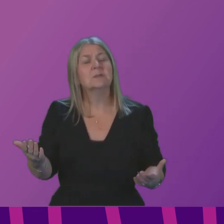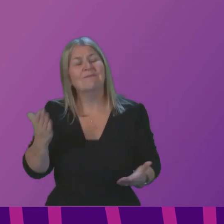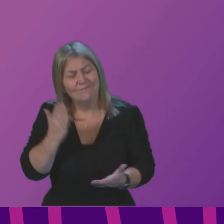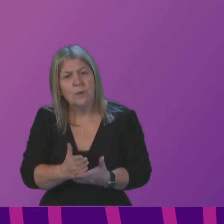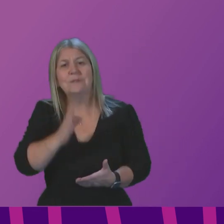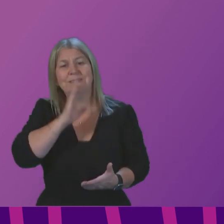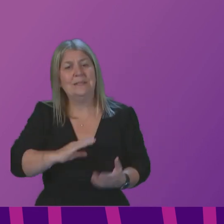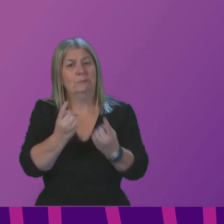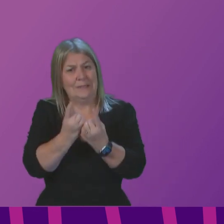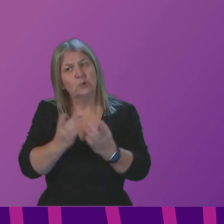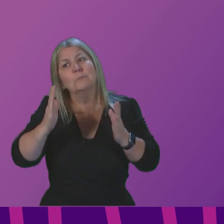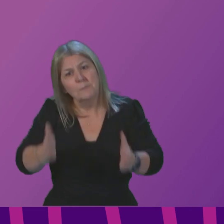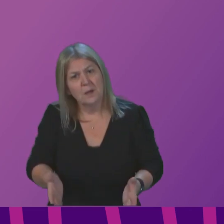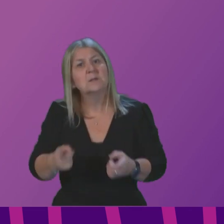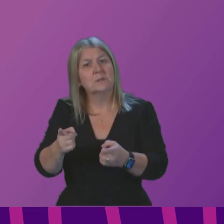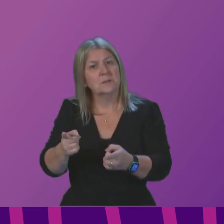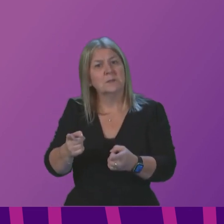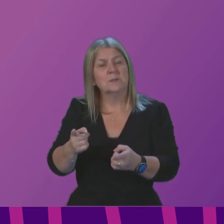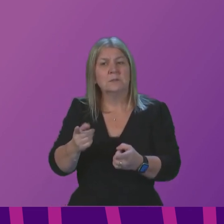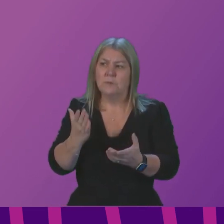These are serious issues, and I think that they deserve to be treated seriously and on